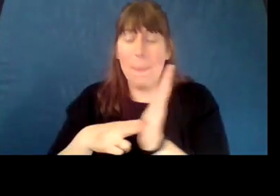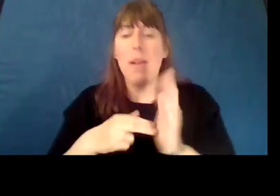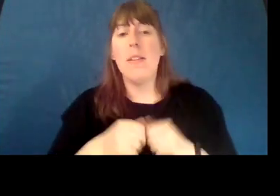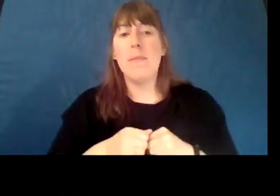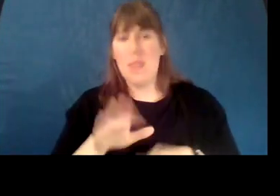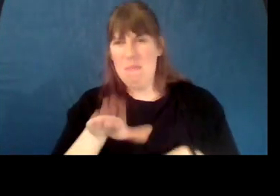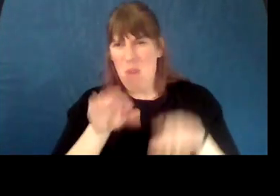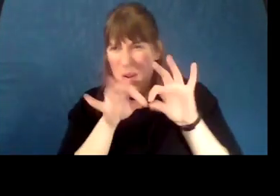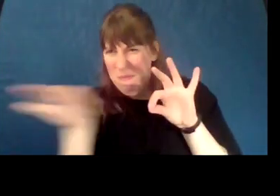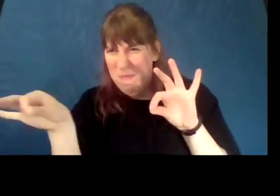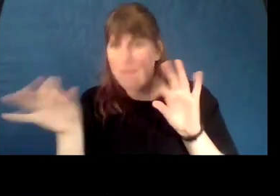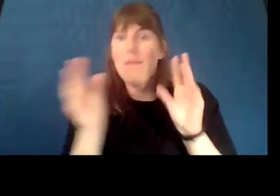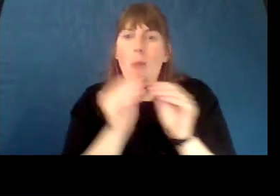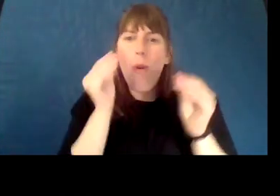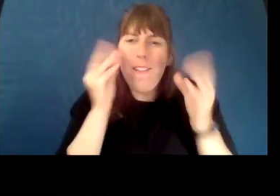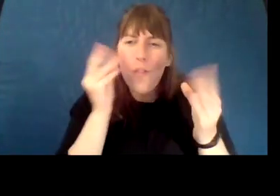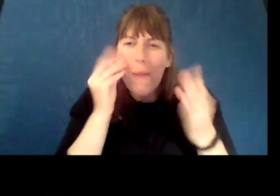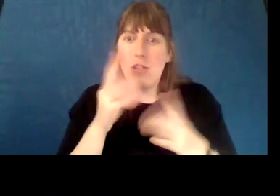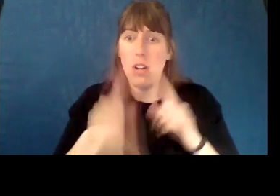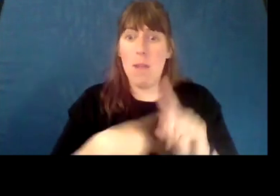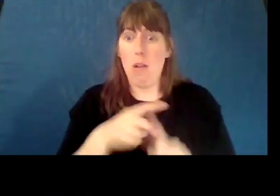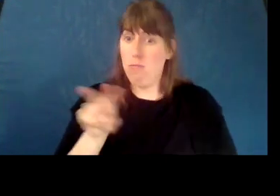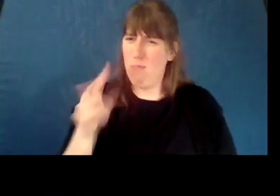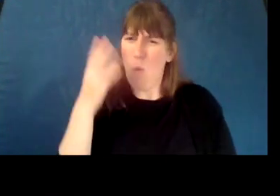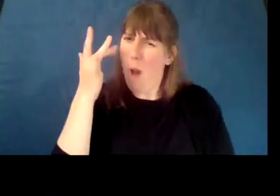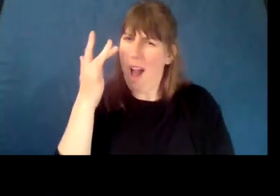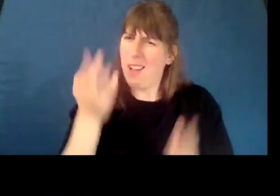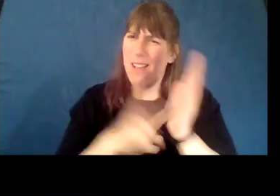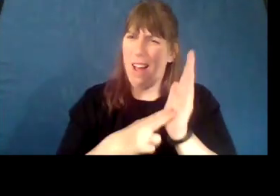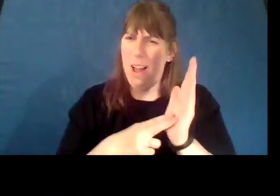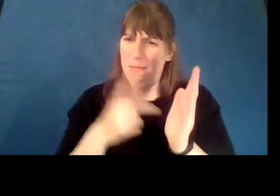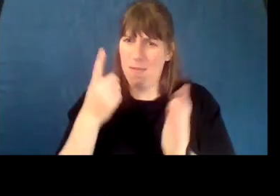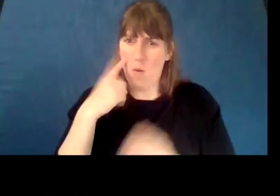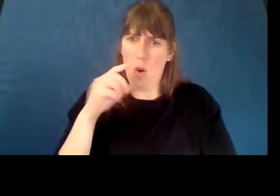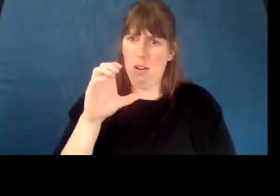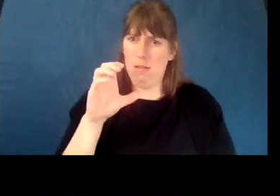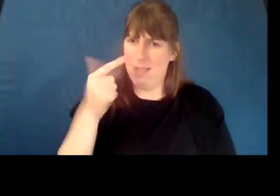it gives you more information about why you should subscribe to the world, and that you will be